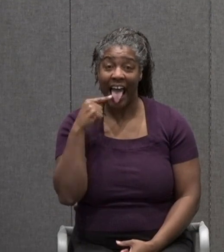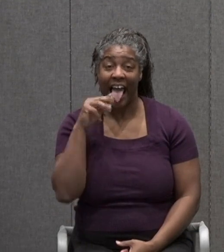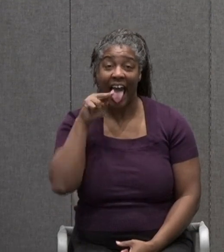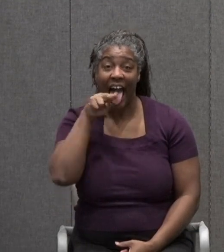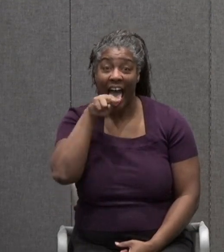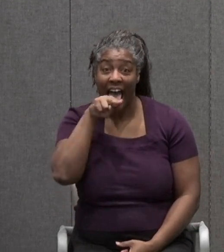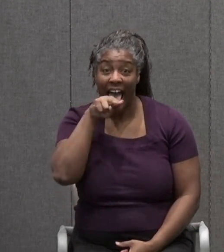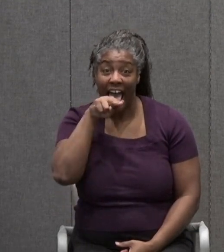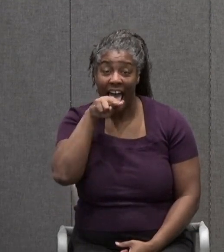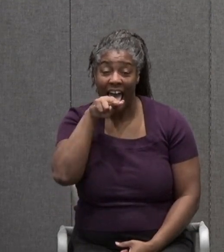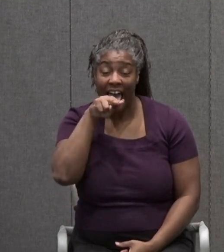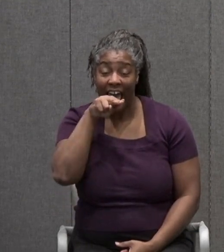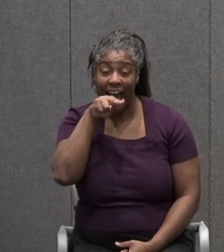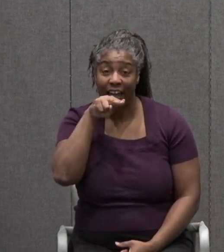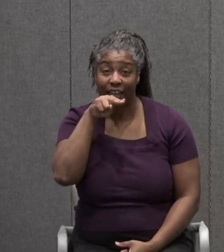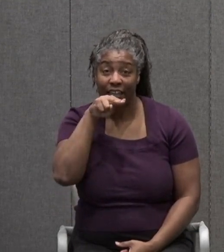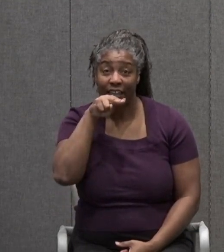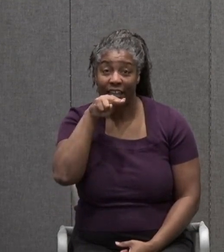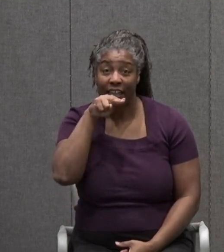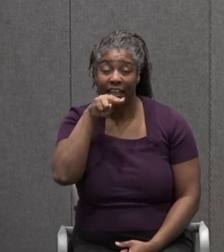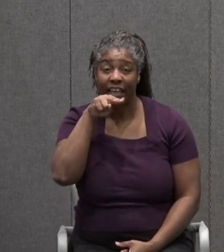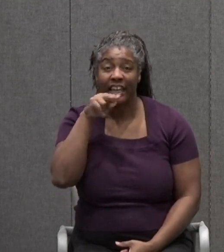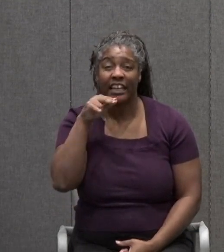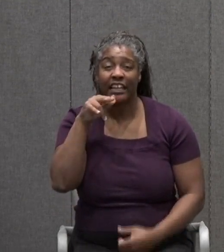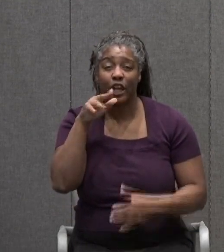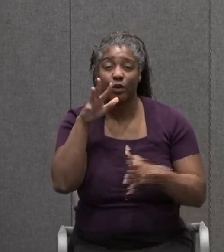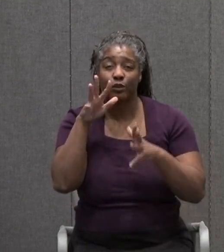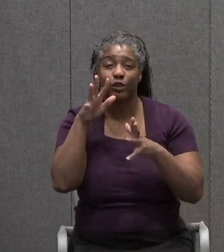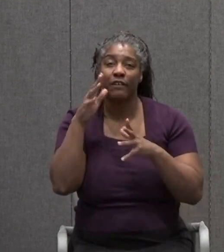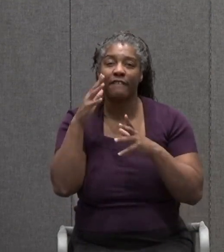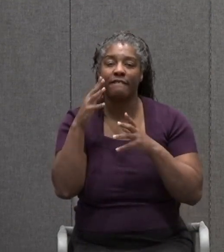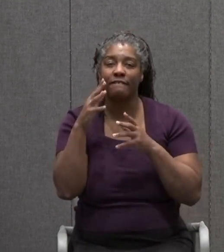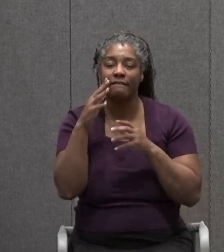And then maybe we can make a prune face and closer face and scrunch or really tight.